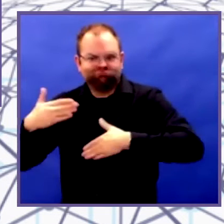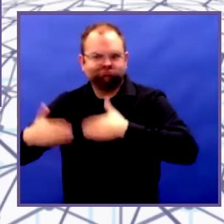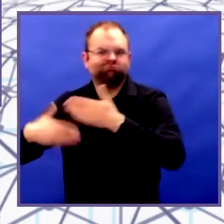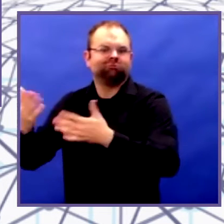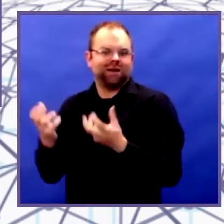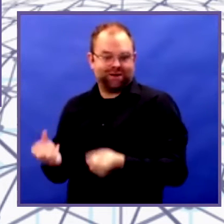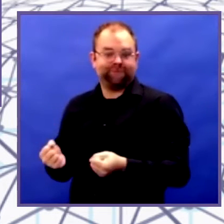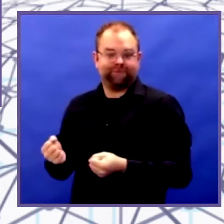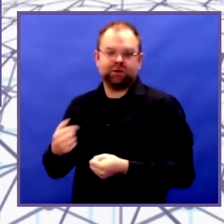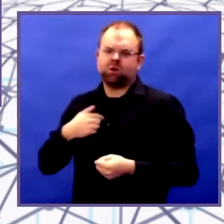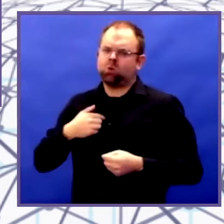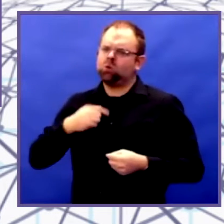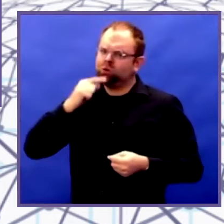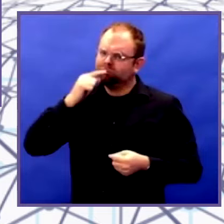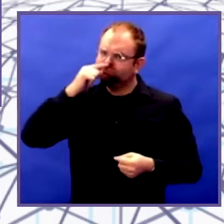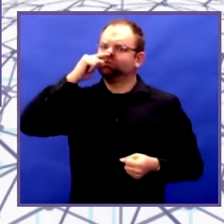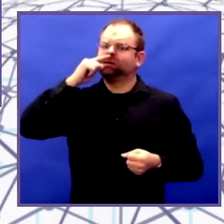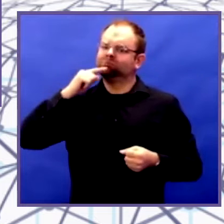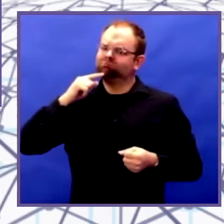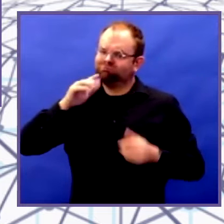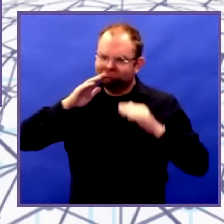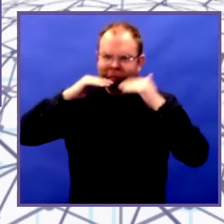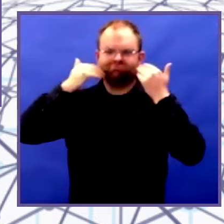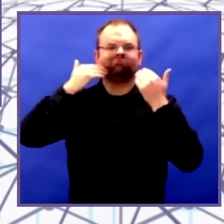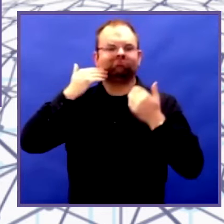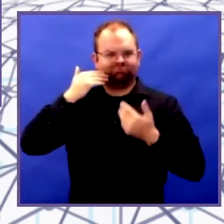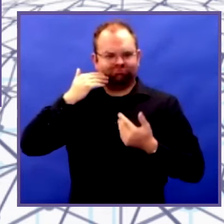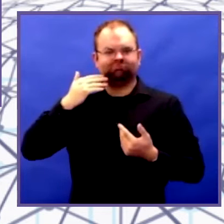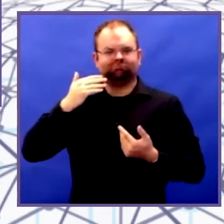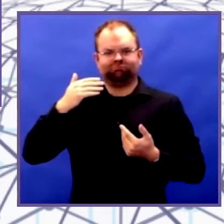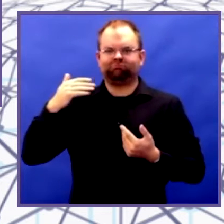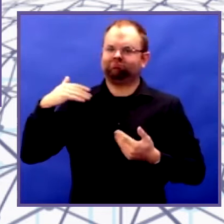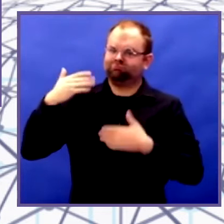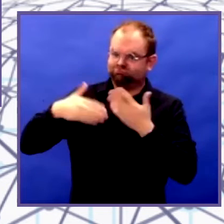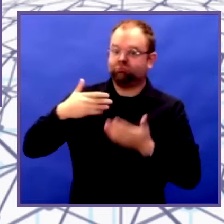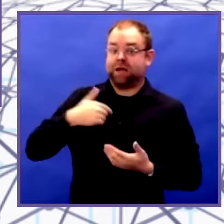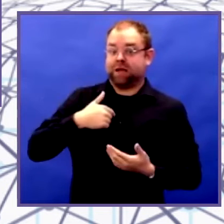country, decisions have already been made by the Ministry of Health in Morocco that